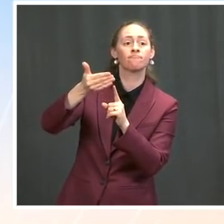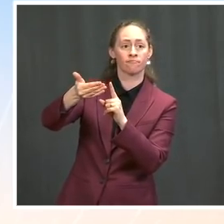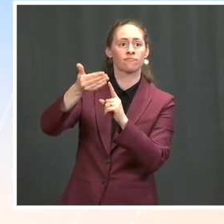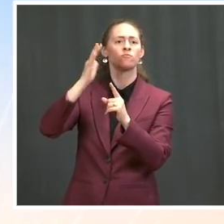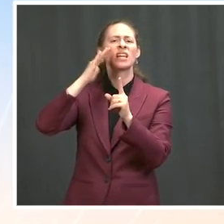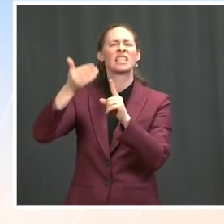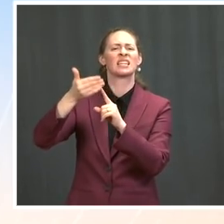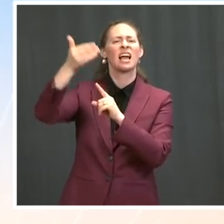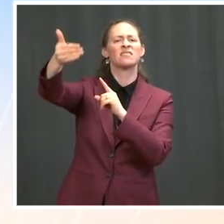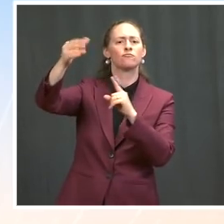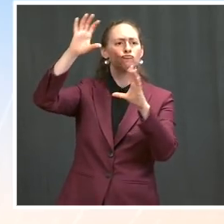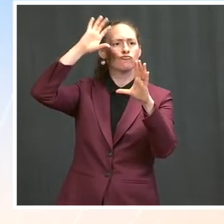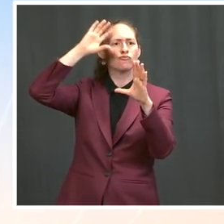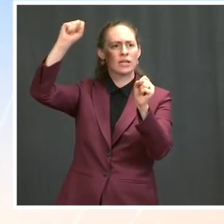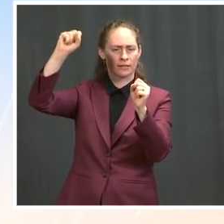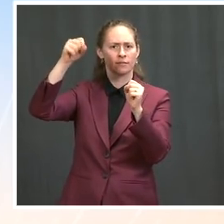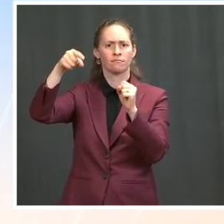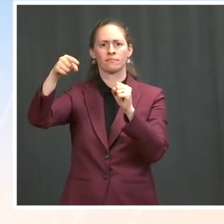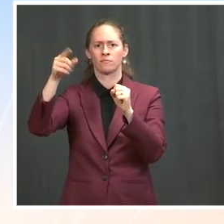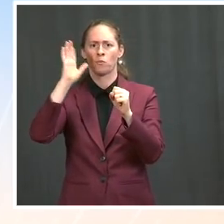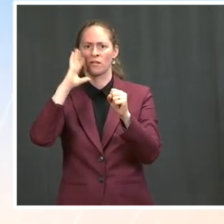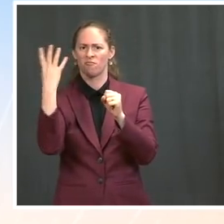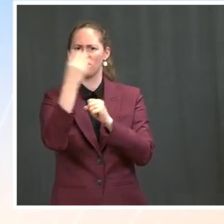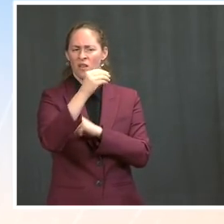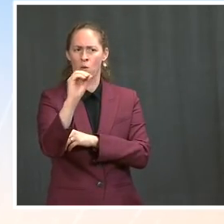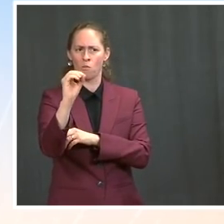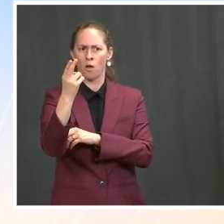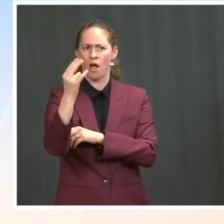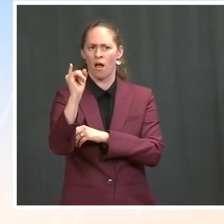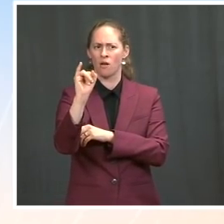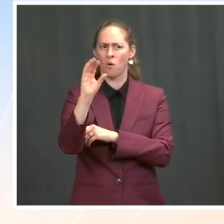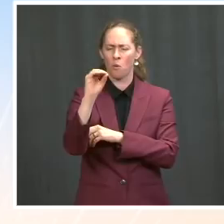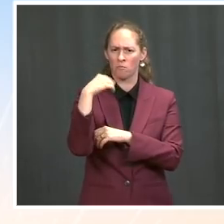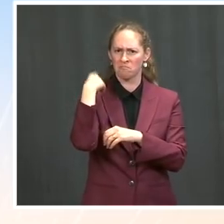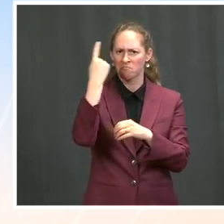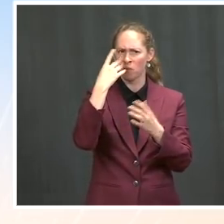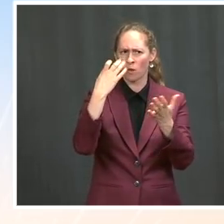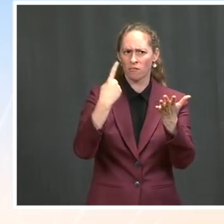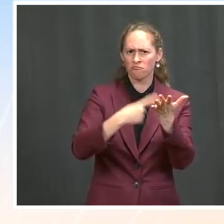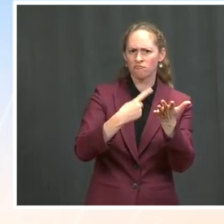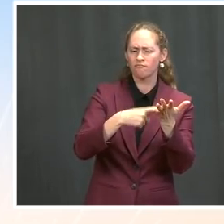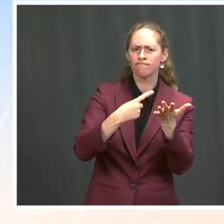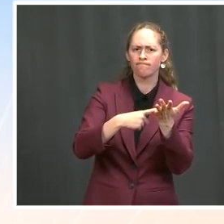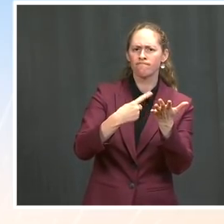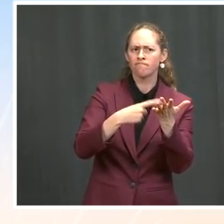about the possibility of violence resulting from his return to the trail?